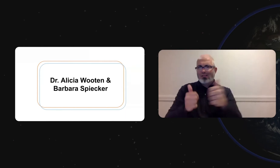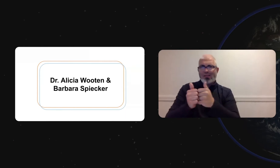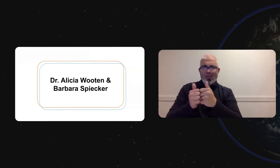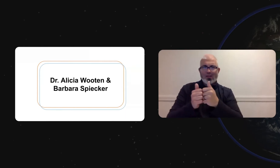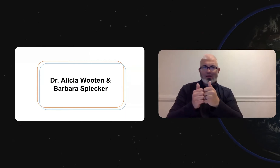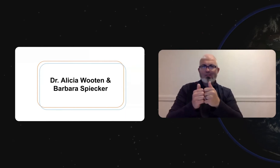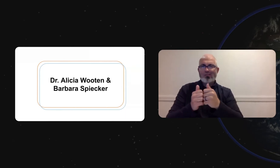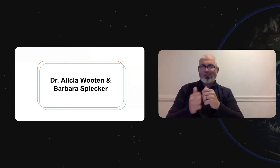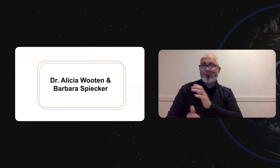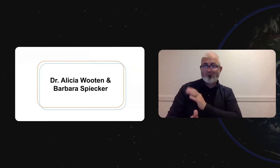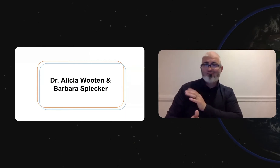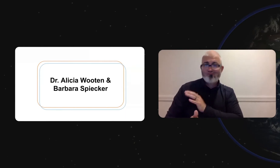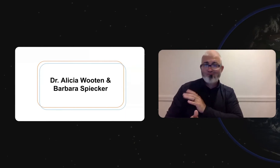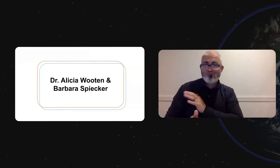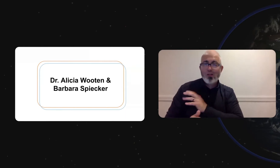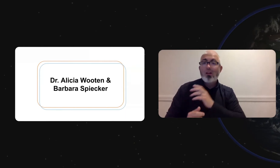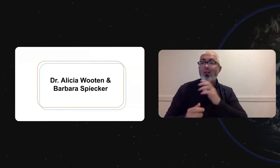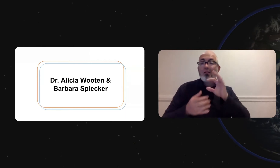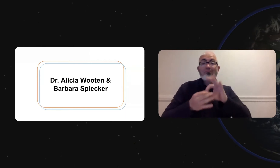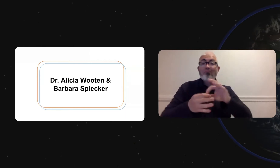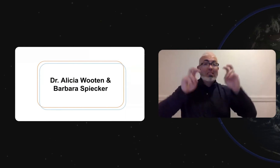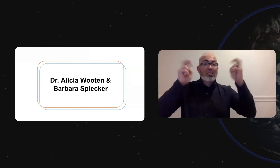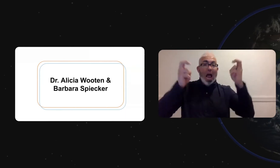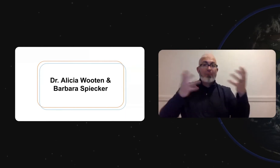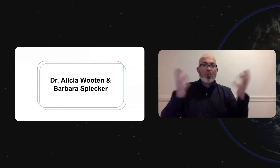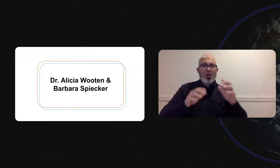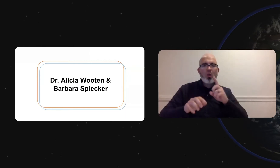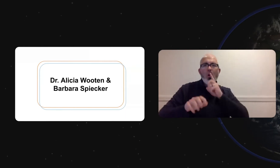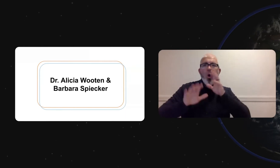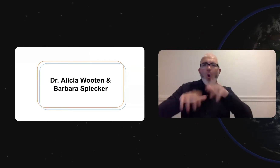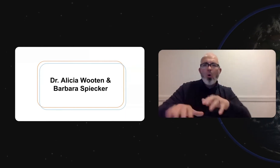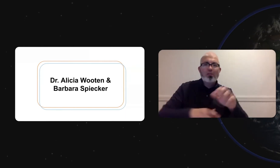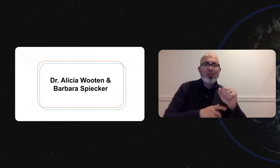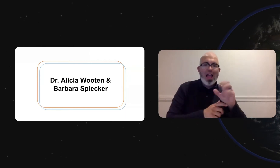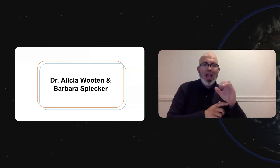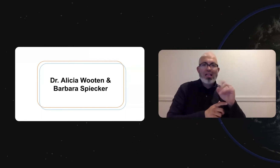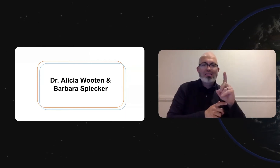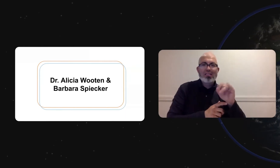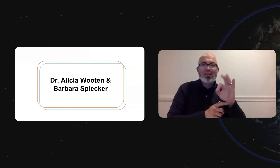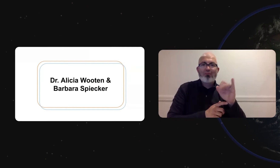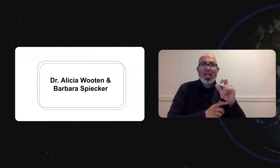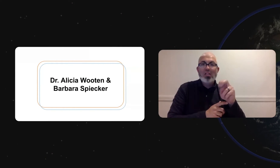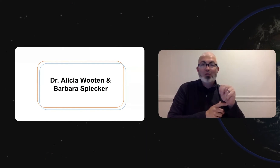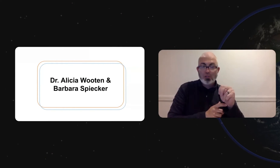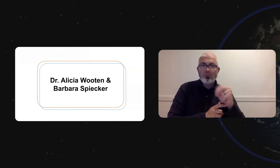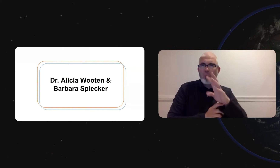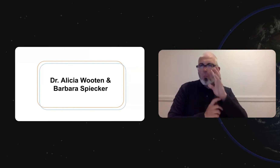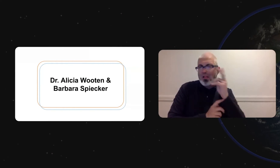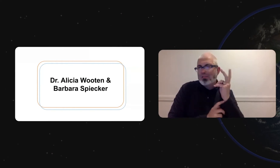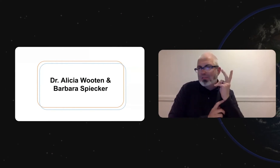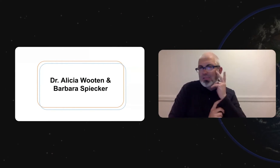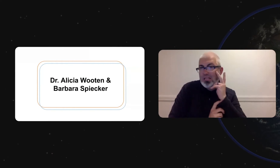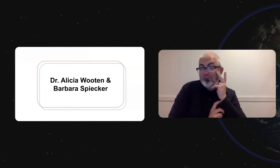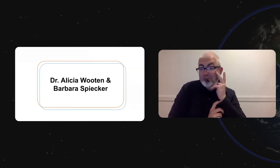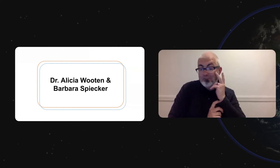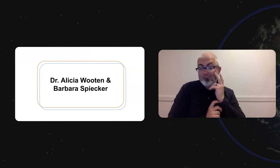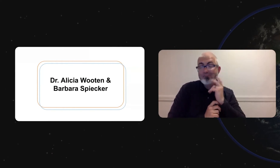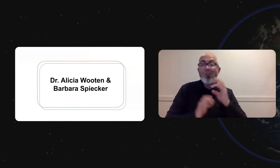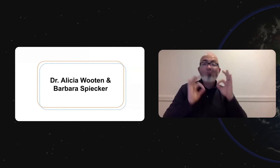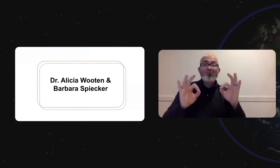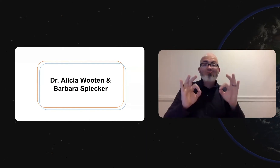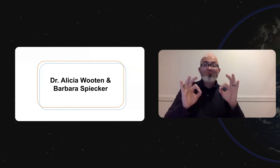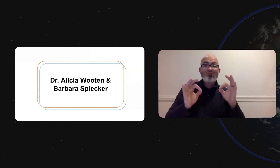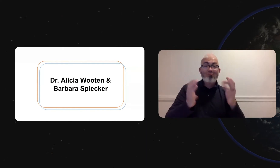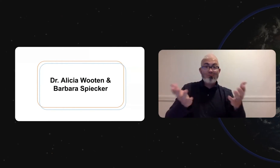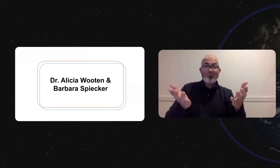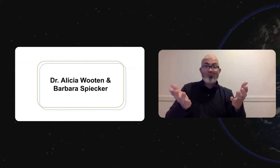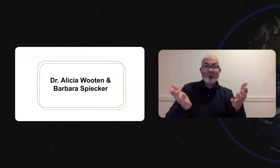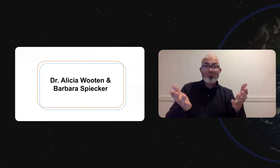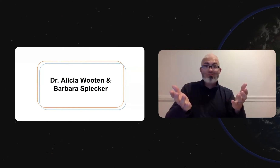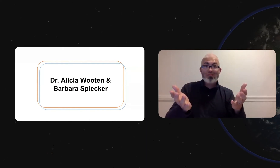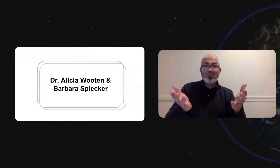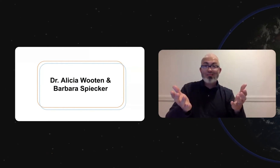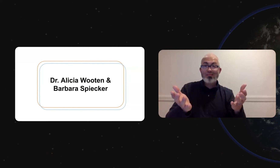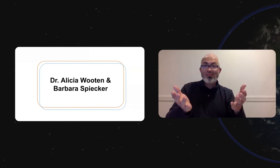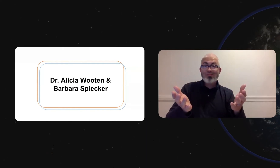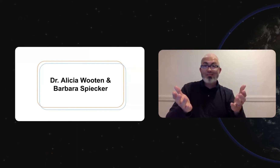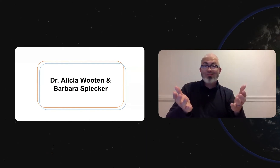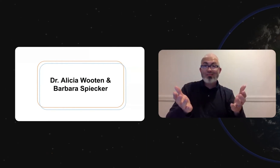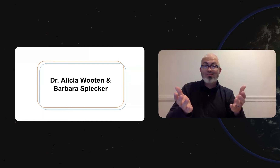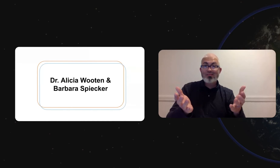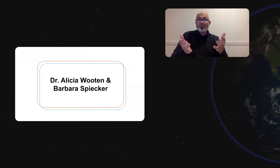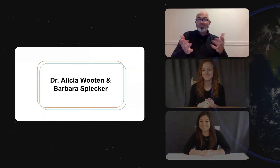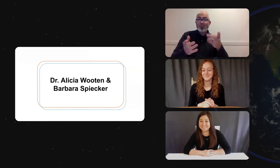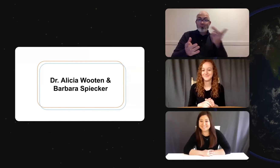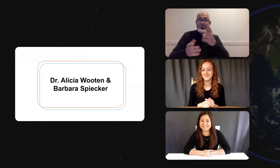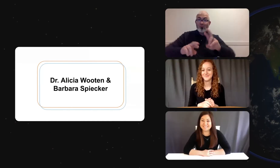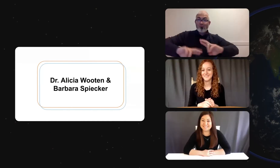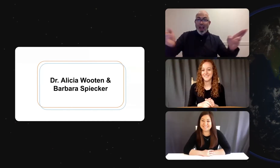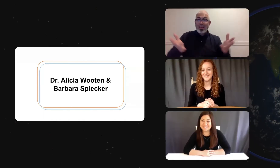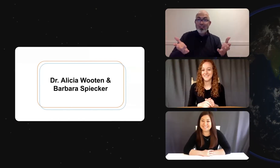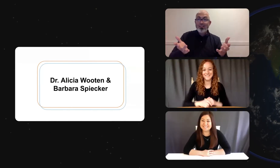Both will present together, a really neat presentation on ocean acidification.